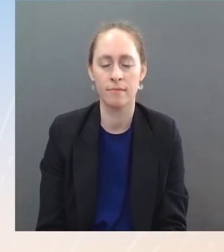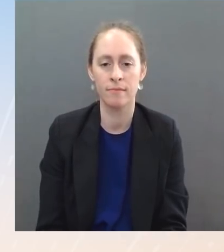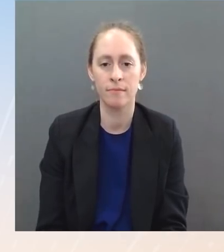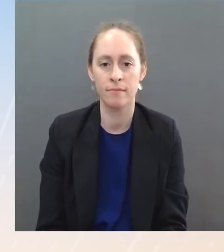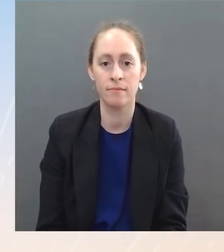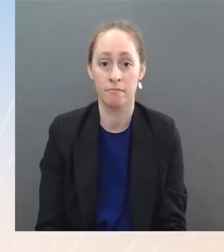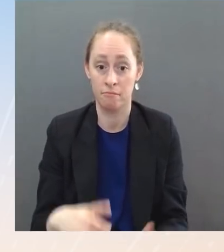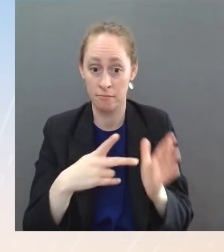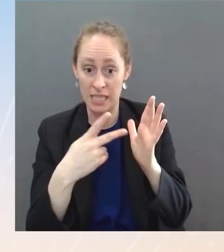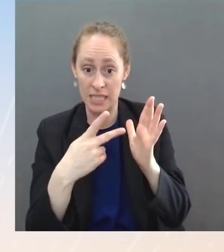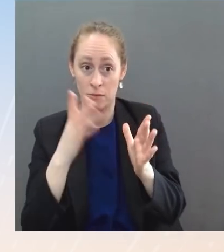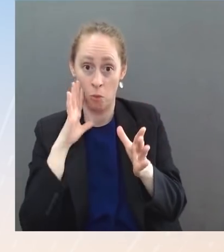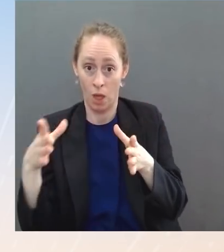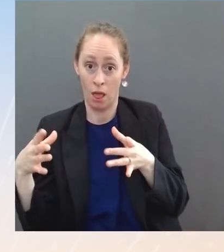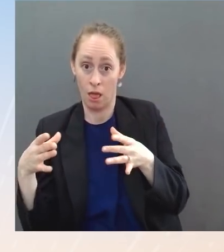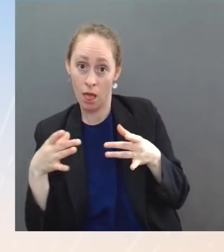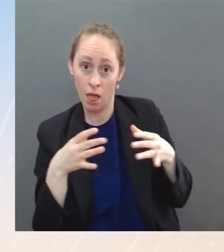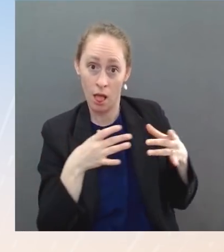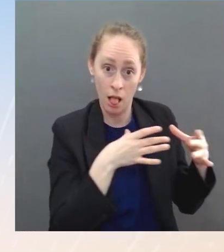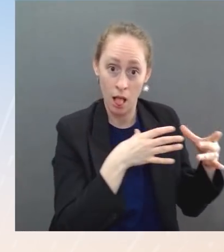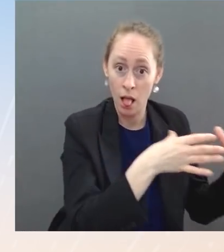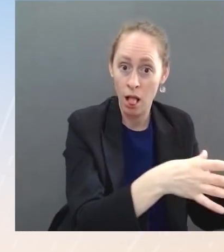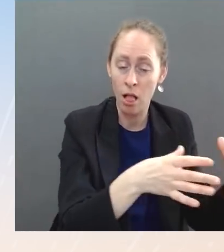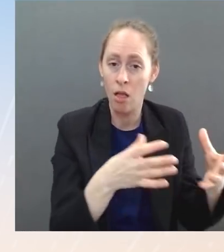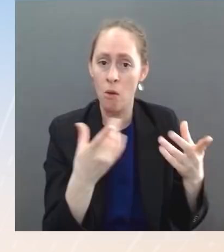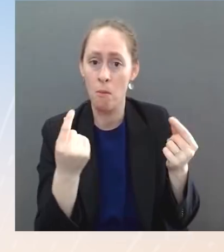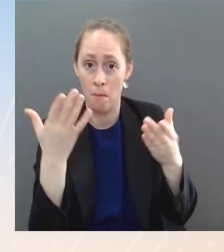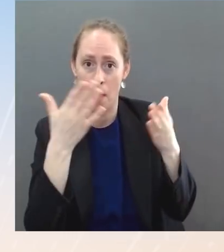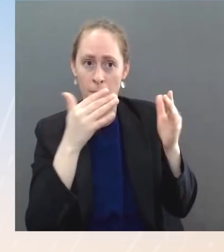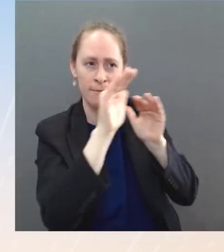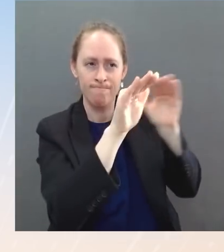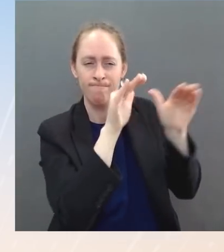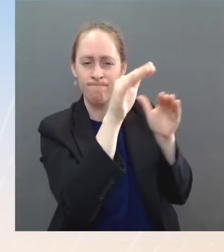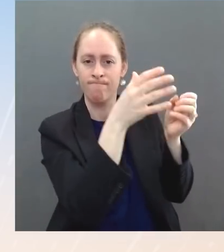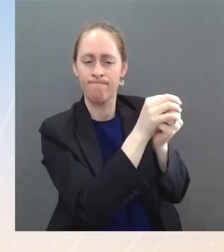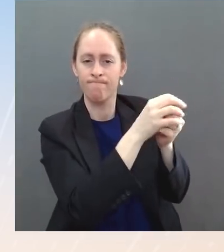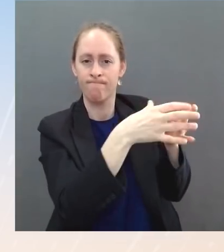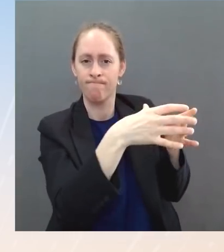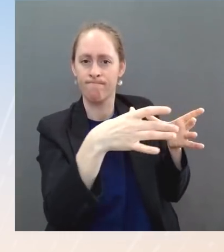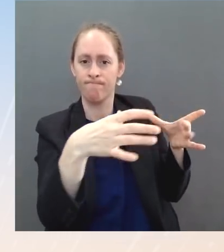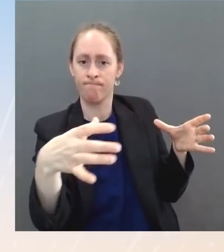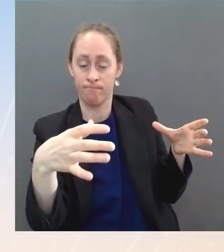after a different objective -- a scaled-down objective, but nonetheless a dangerous and disturbing objective,